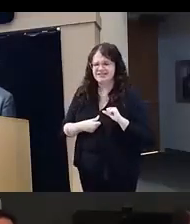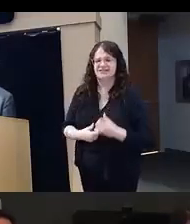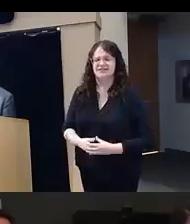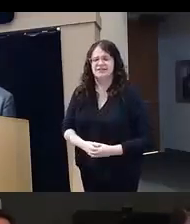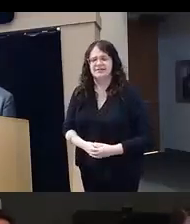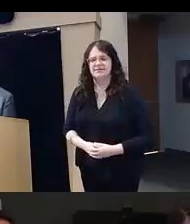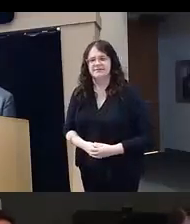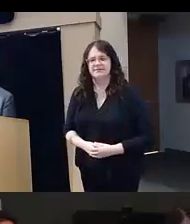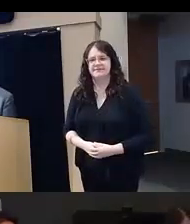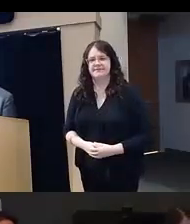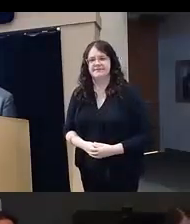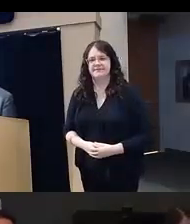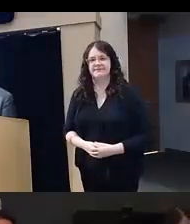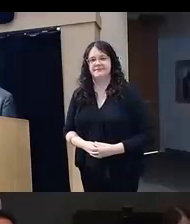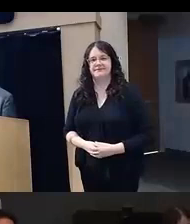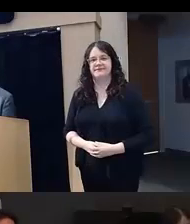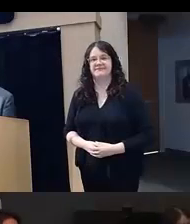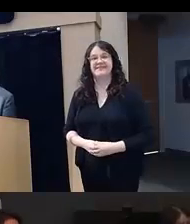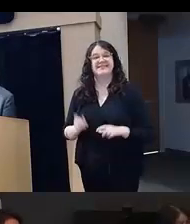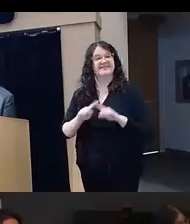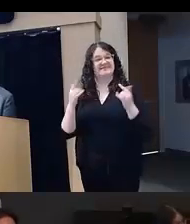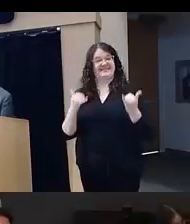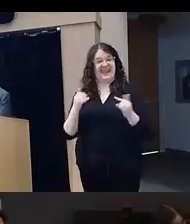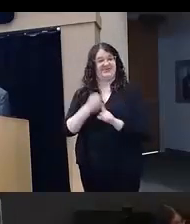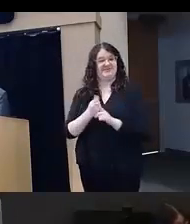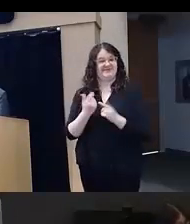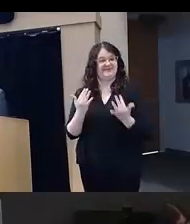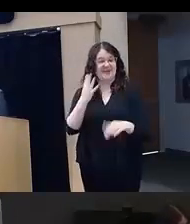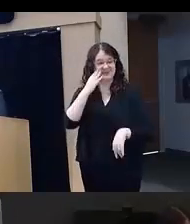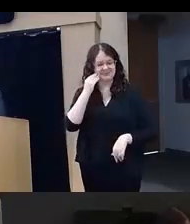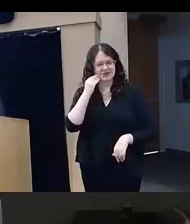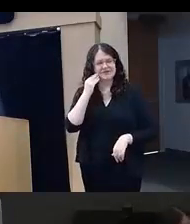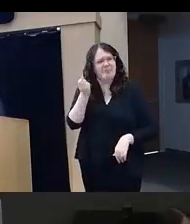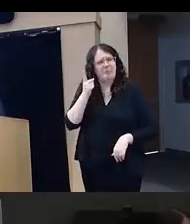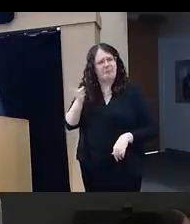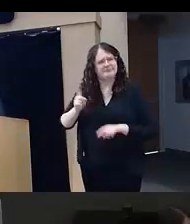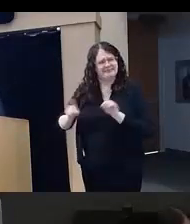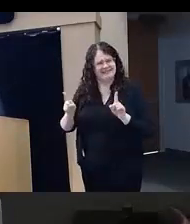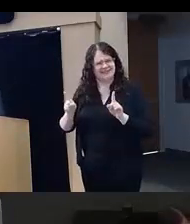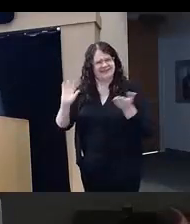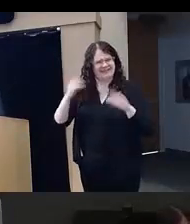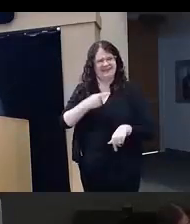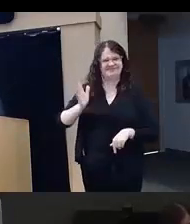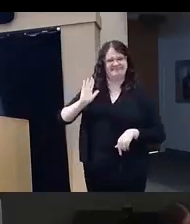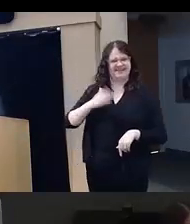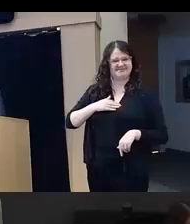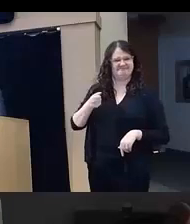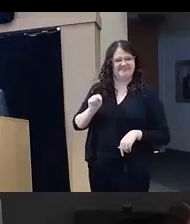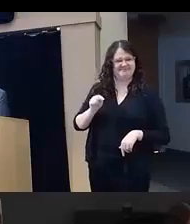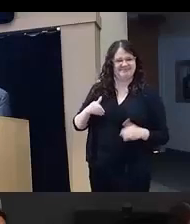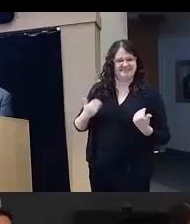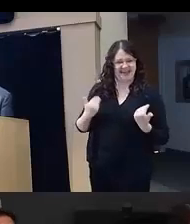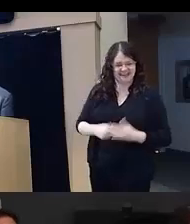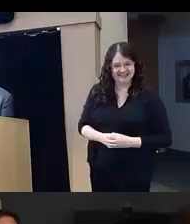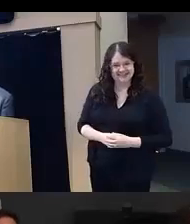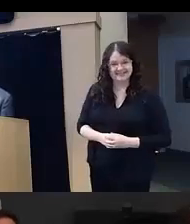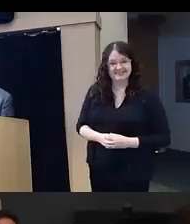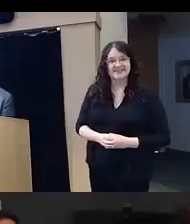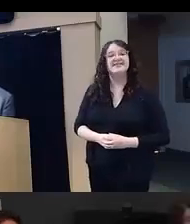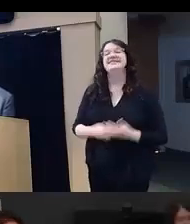but it is different this time it is very different it's one thing that I was reminded My Tribe to uh